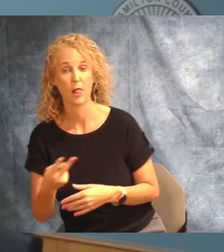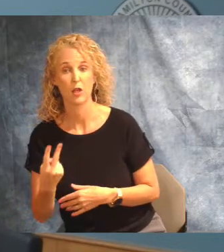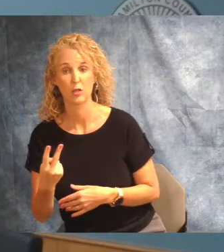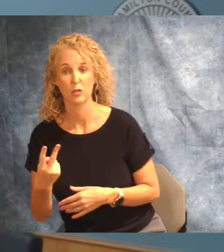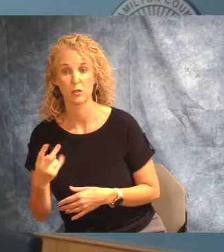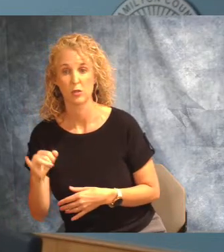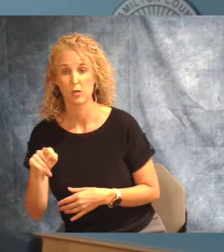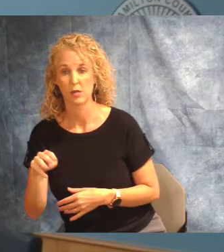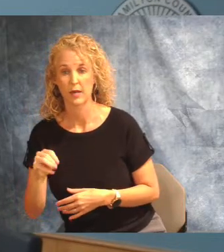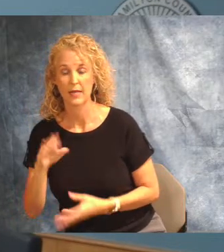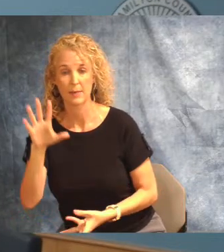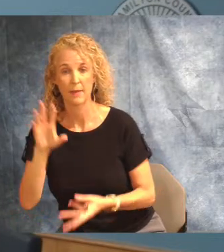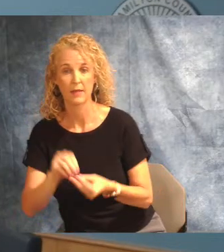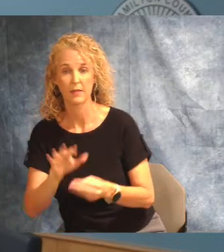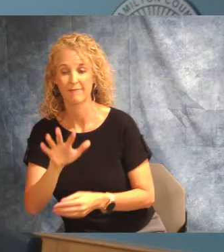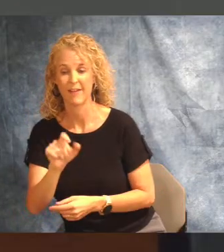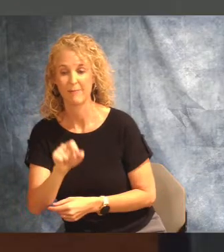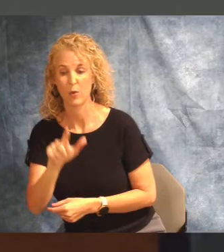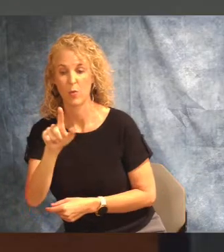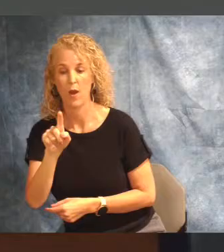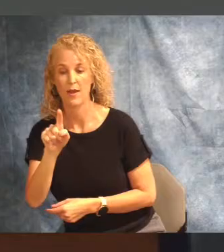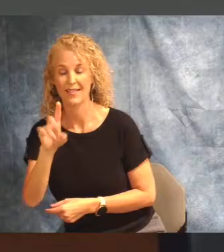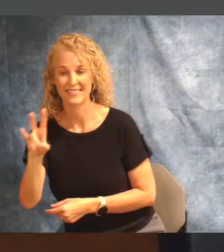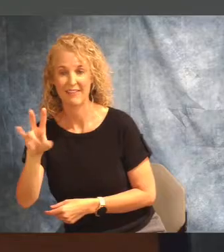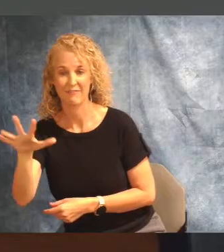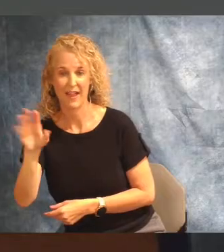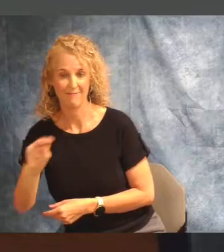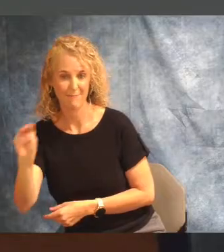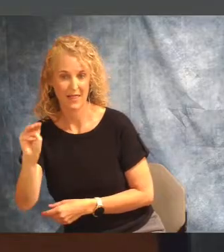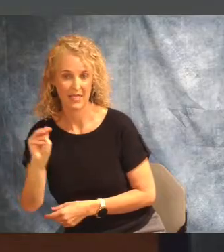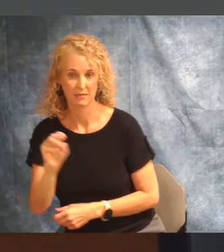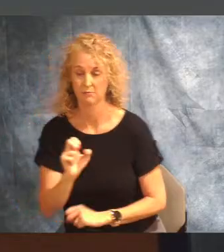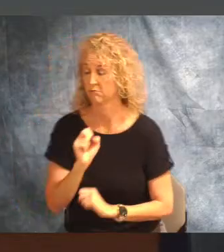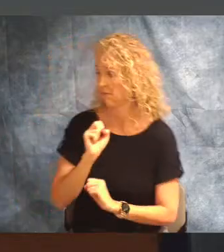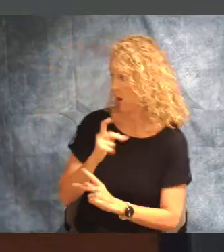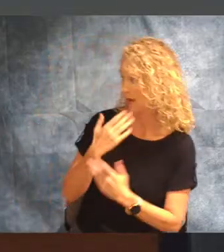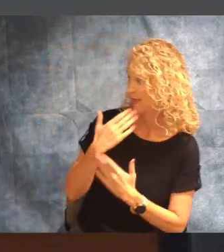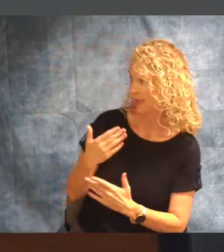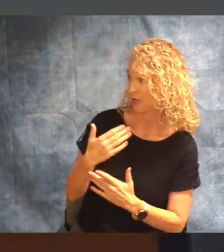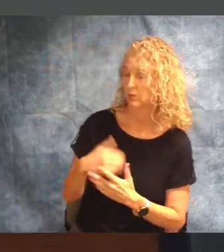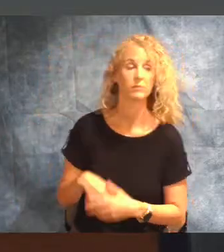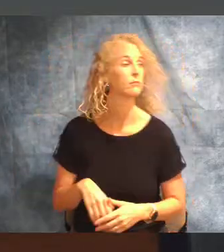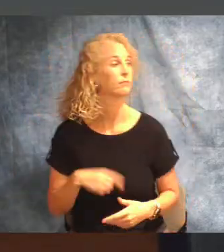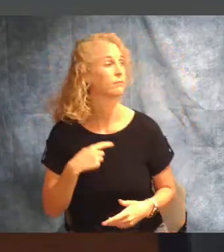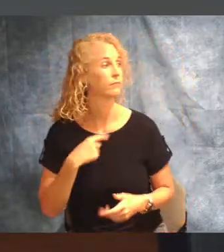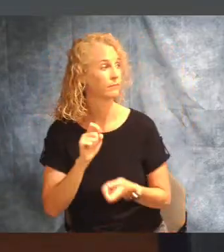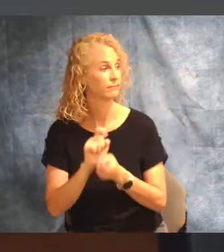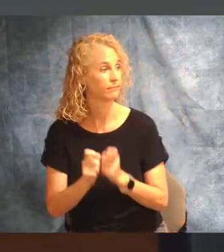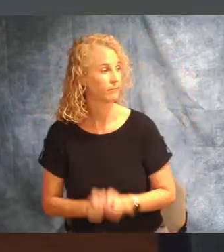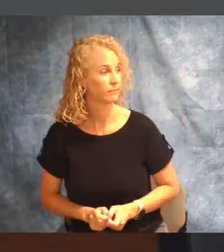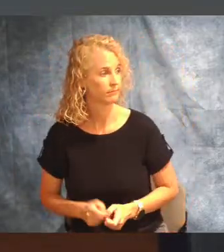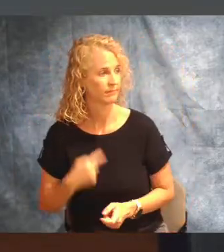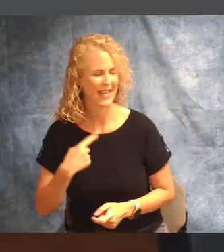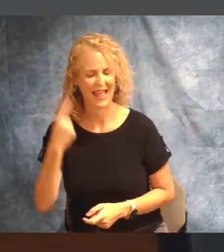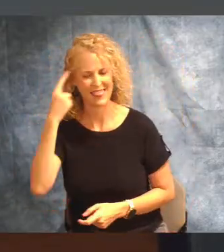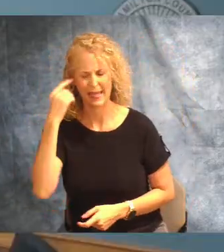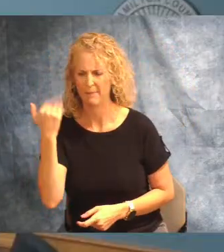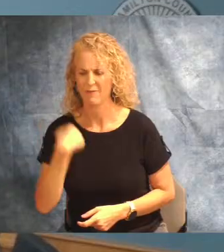had done the total. It's actually 5.175 for the KS items this time. 5.1. Okay. Two items off.